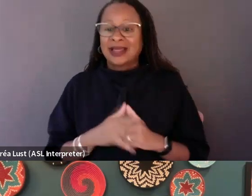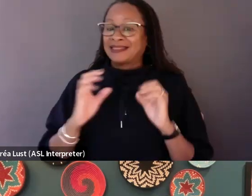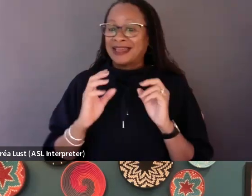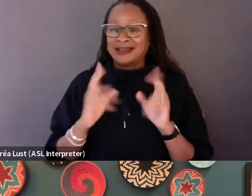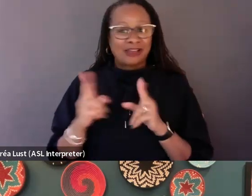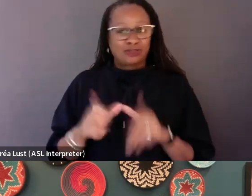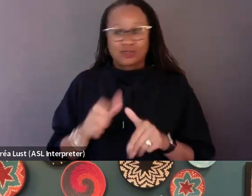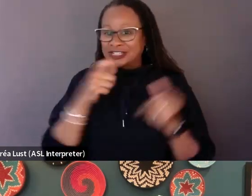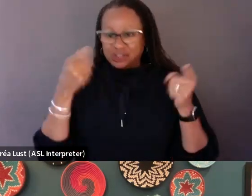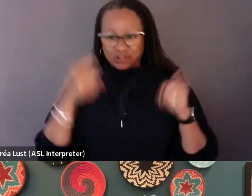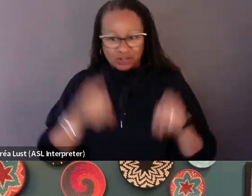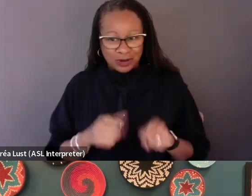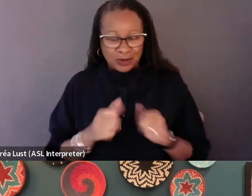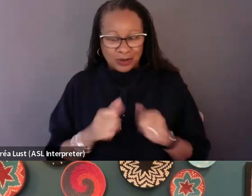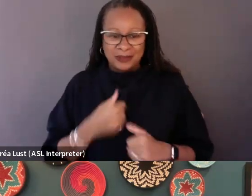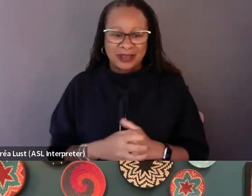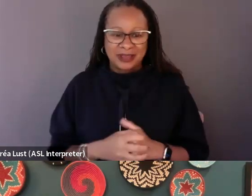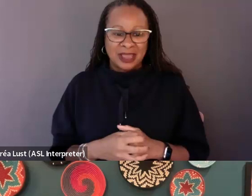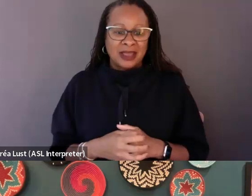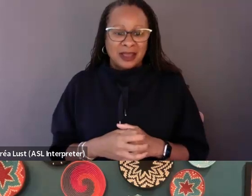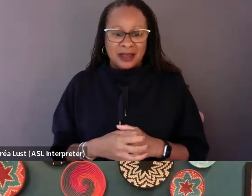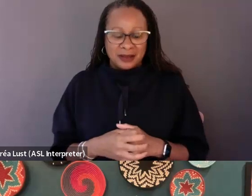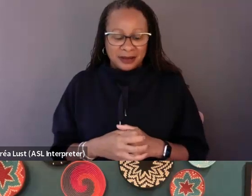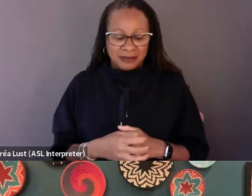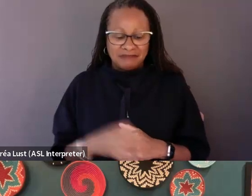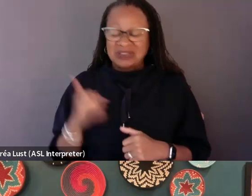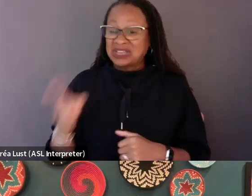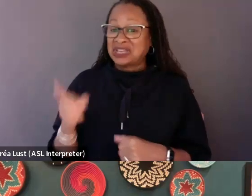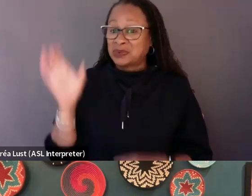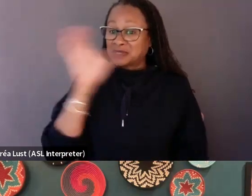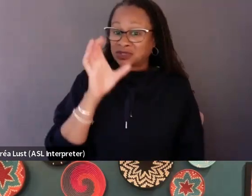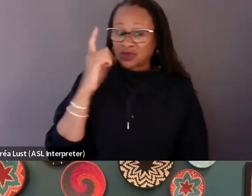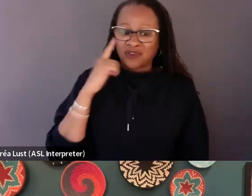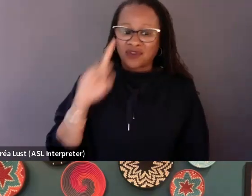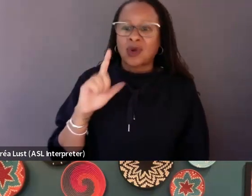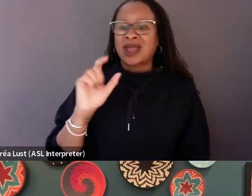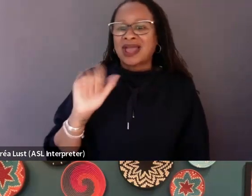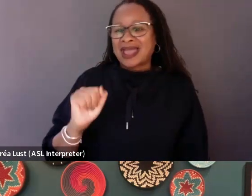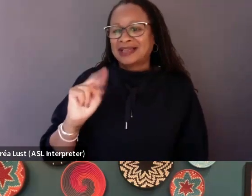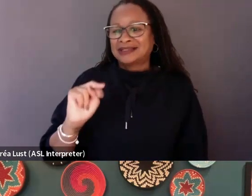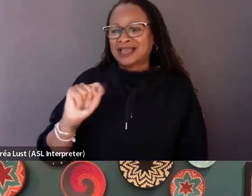which took me quite a lot by surprise. He was looking for an antagonist, he was looking for the villain.